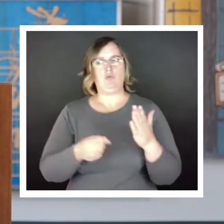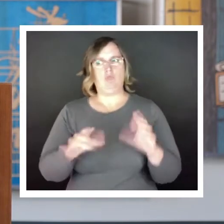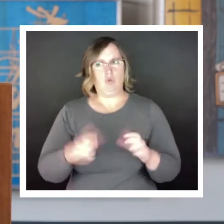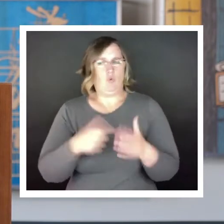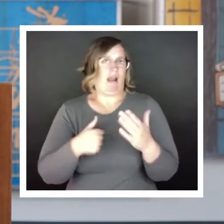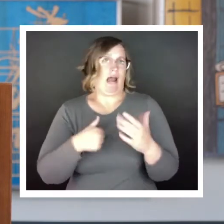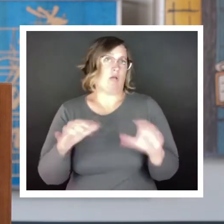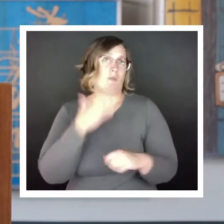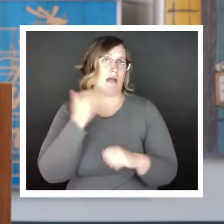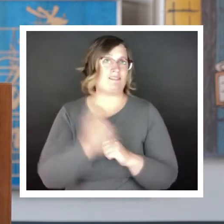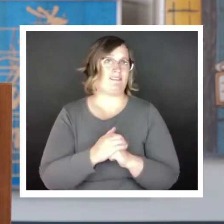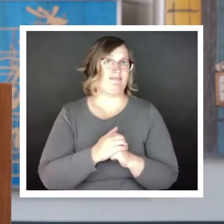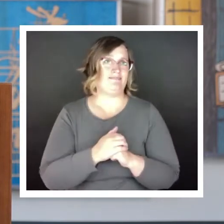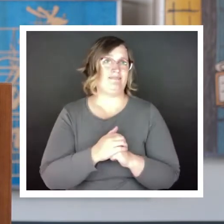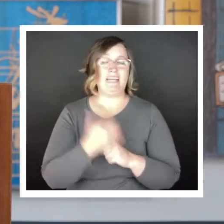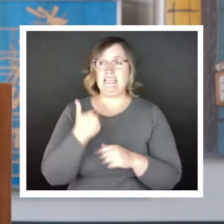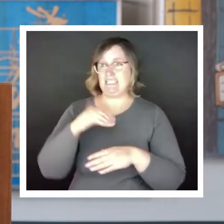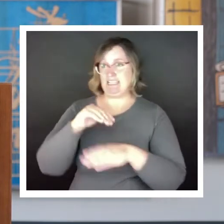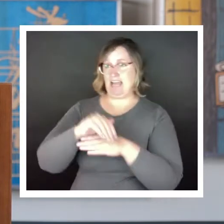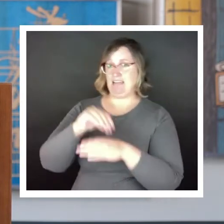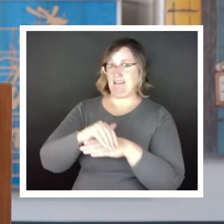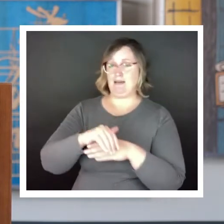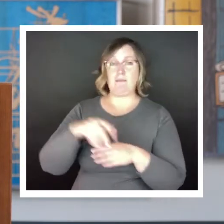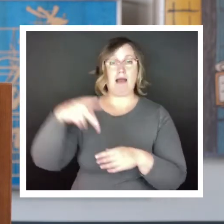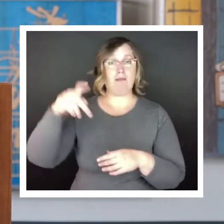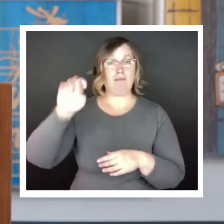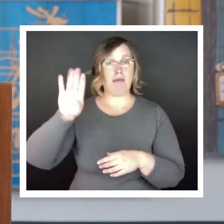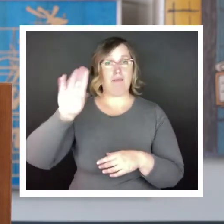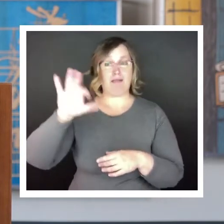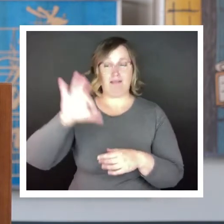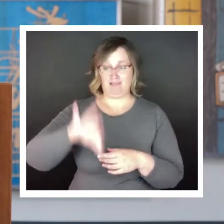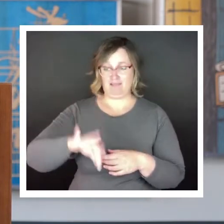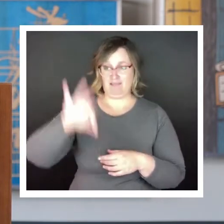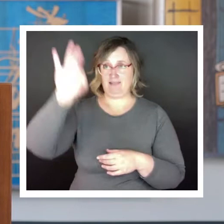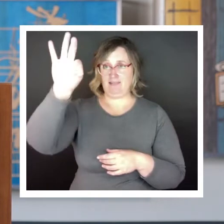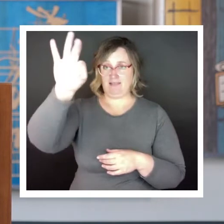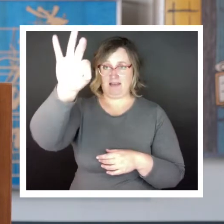Tonight, I took my pebble and I dropped it into the lake